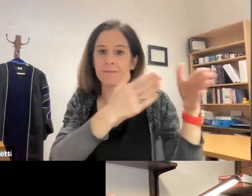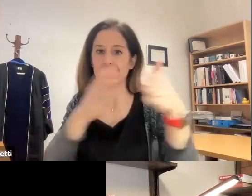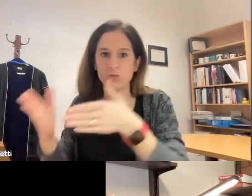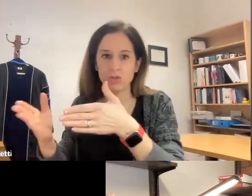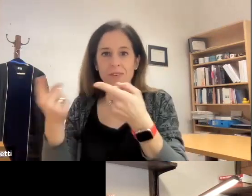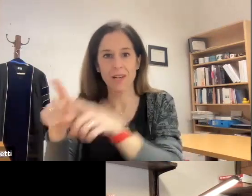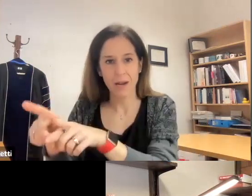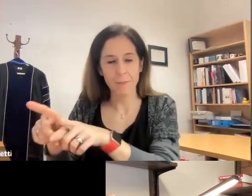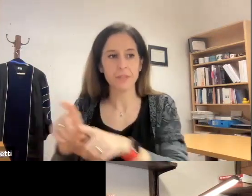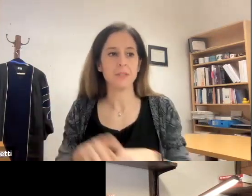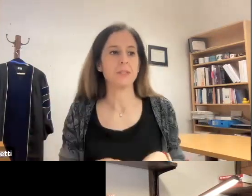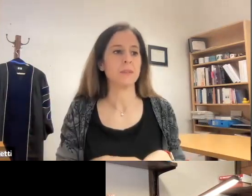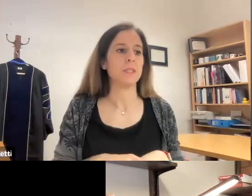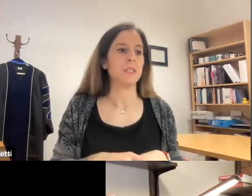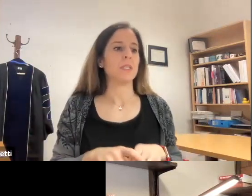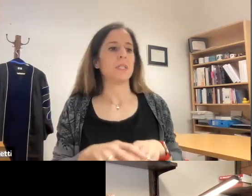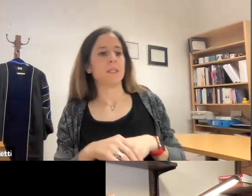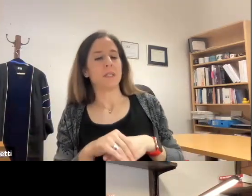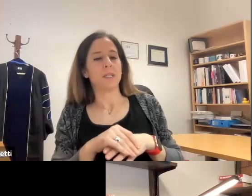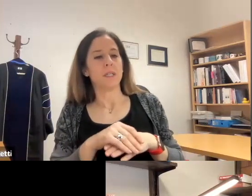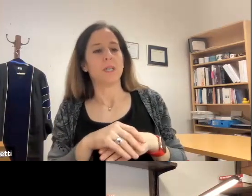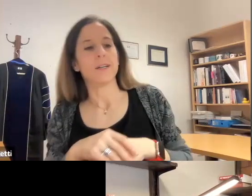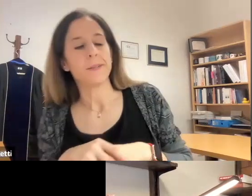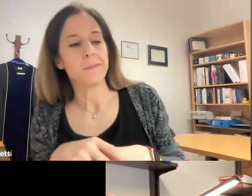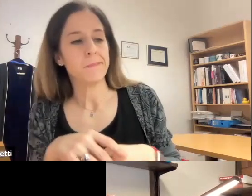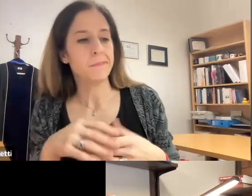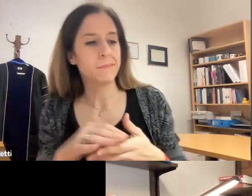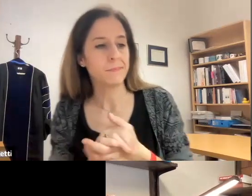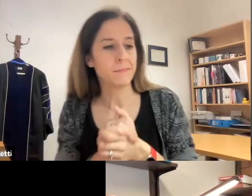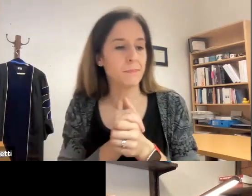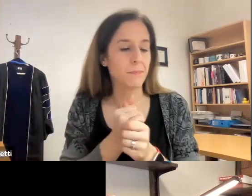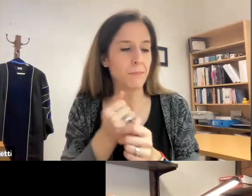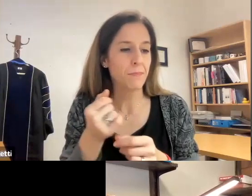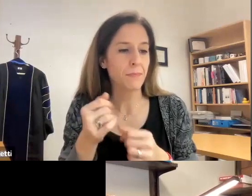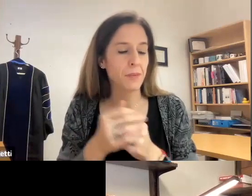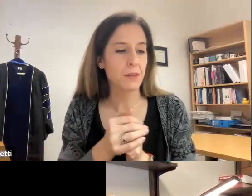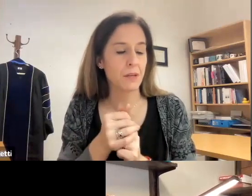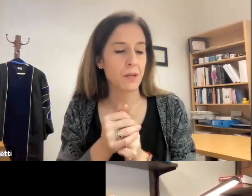this being part of built into science, how we can transform scientific practices so it's not just lost when the focus